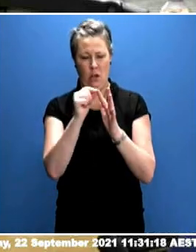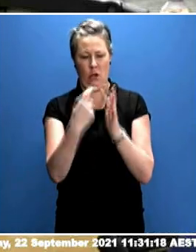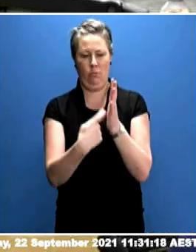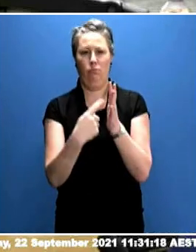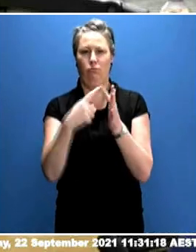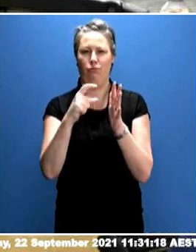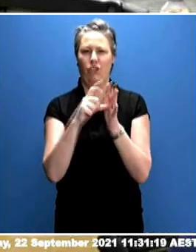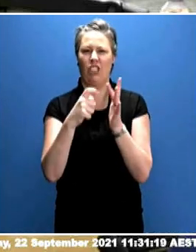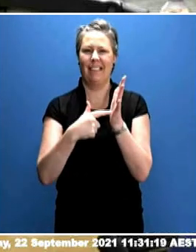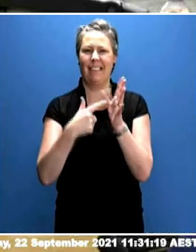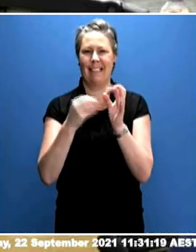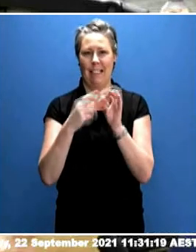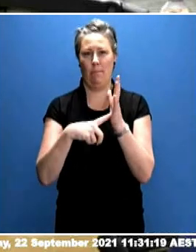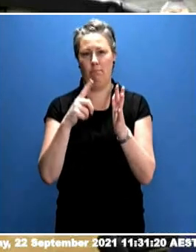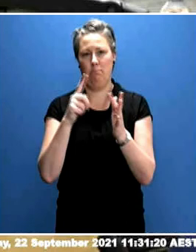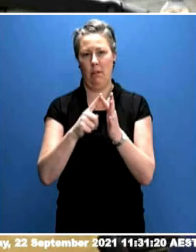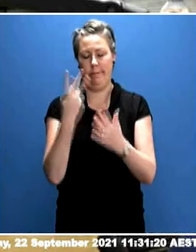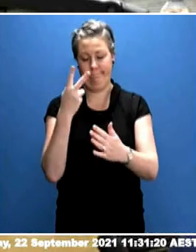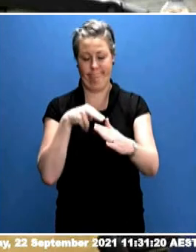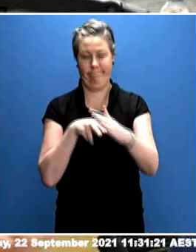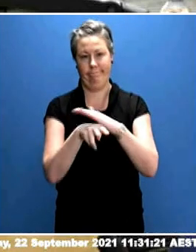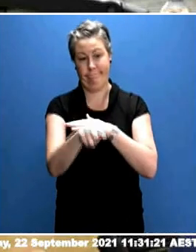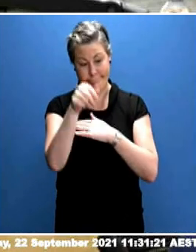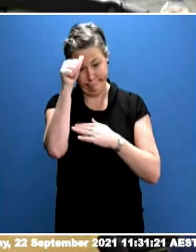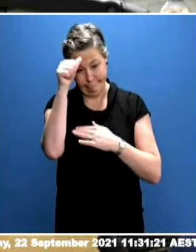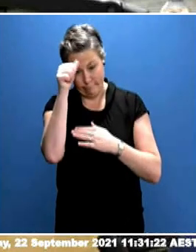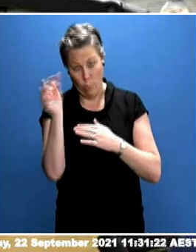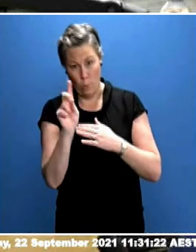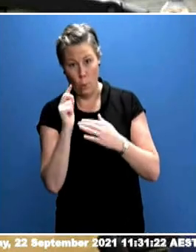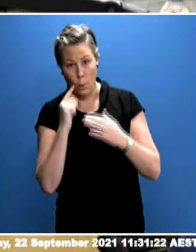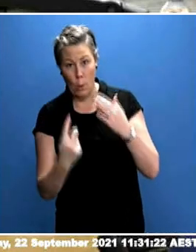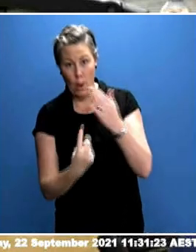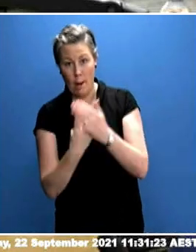and your service experience, might trace a general course of